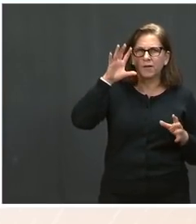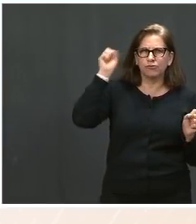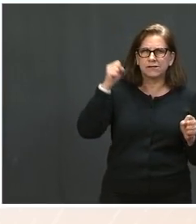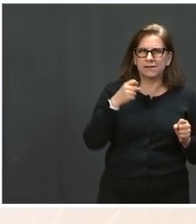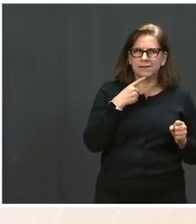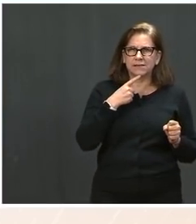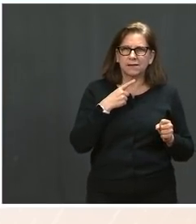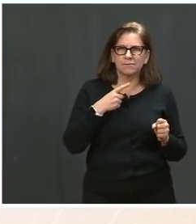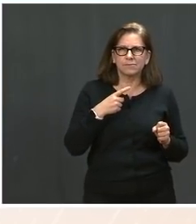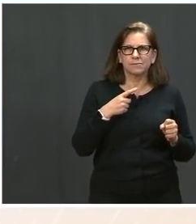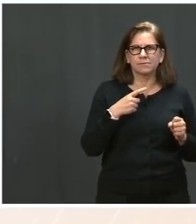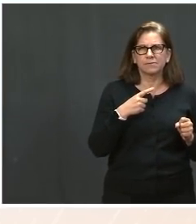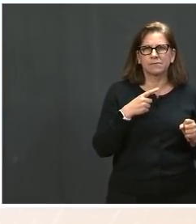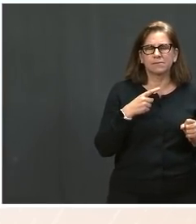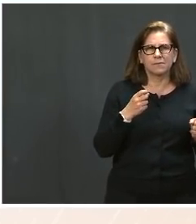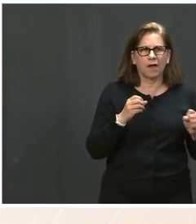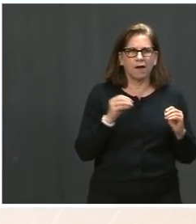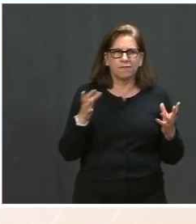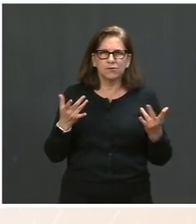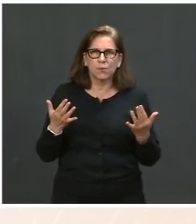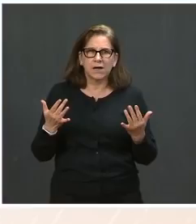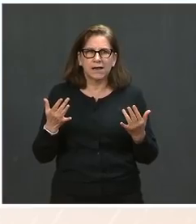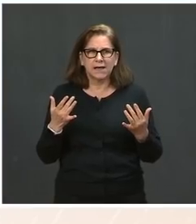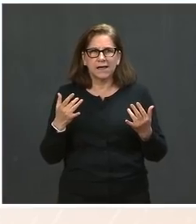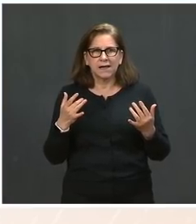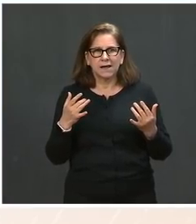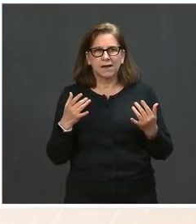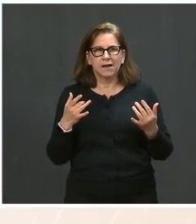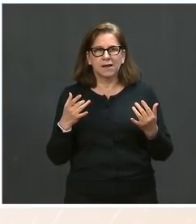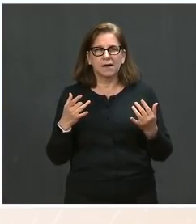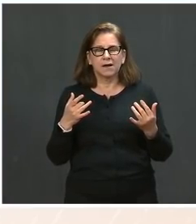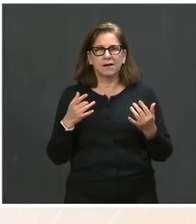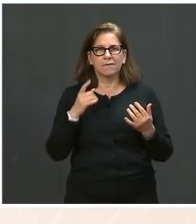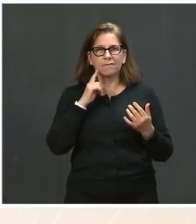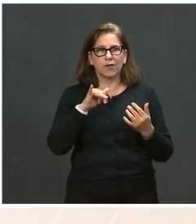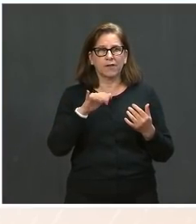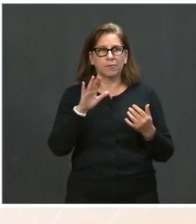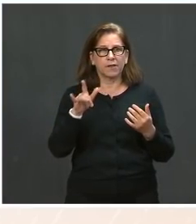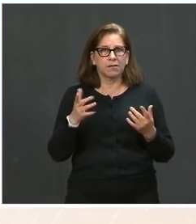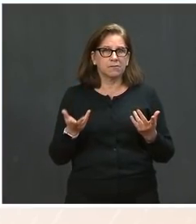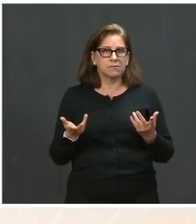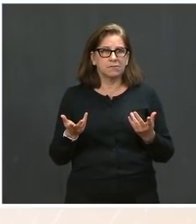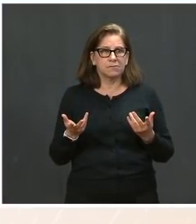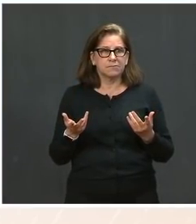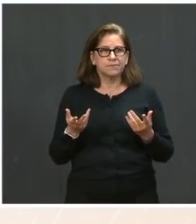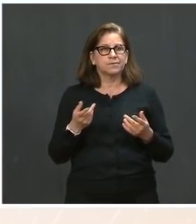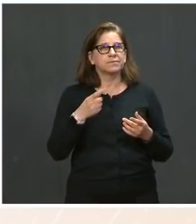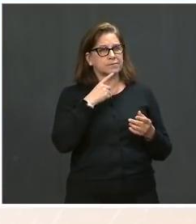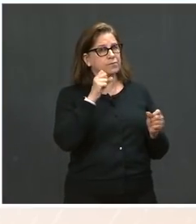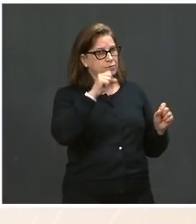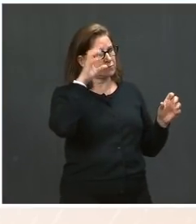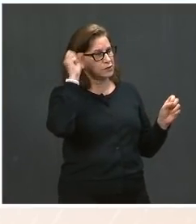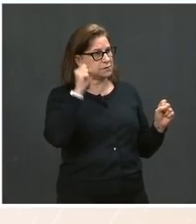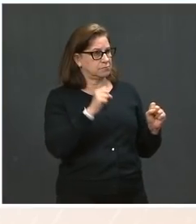but why not put out your own bill, lead the charge on this? Ms. Psaki: He is leading the charge by advocating for this moving forward,